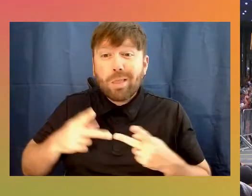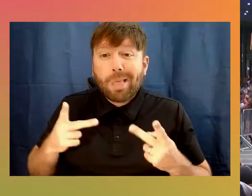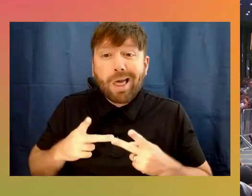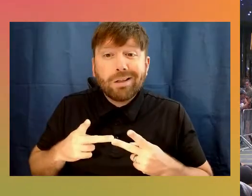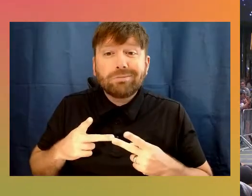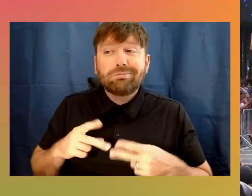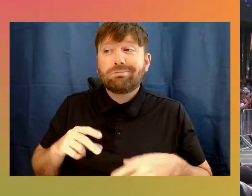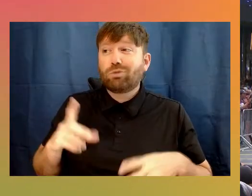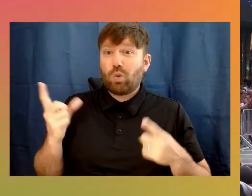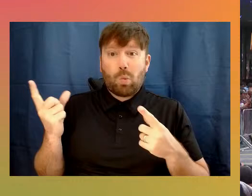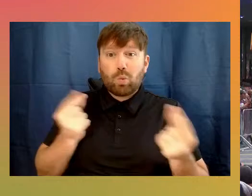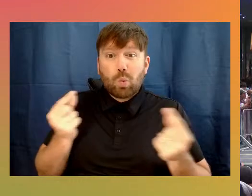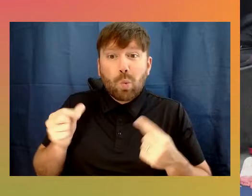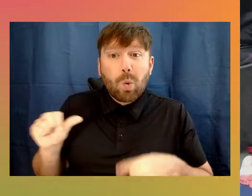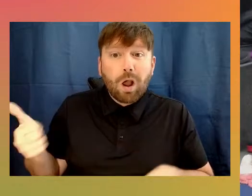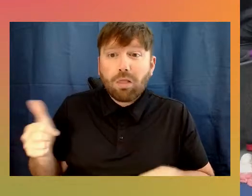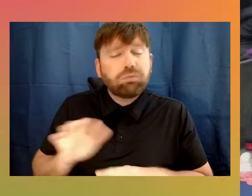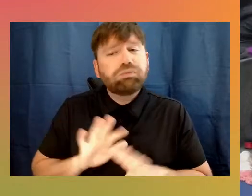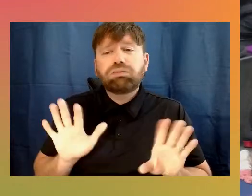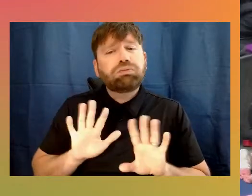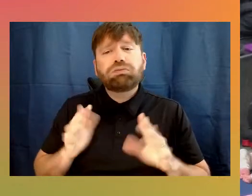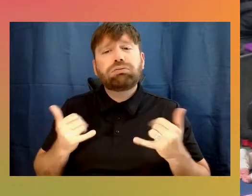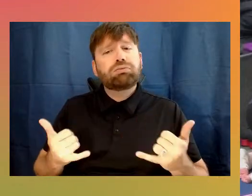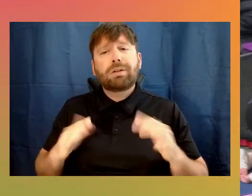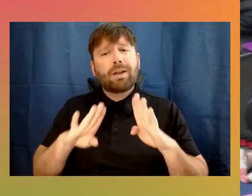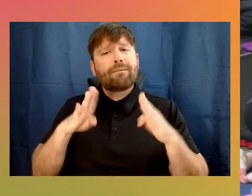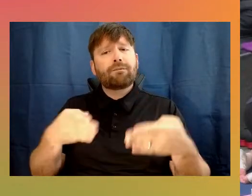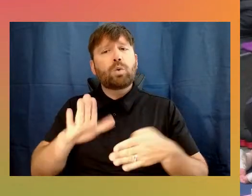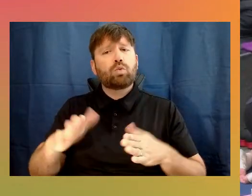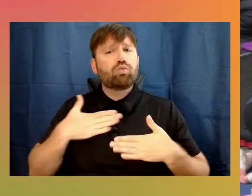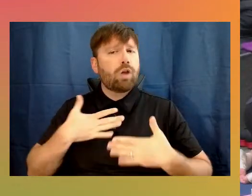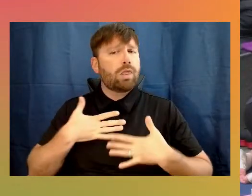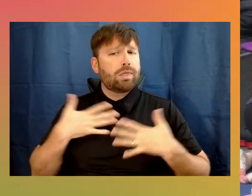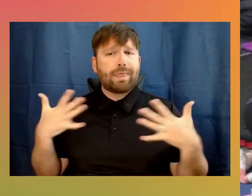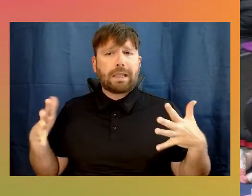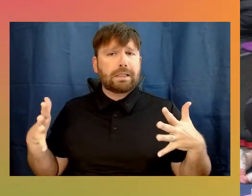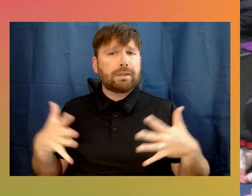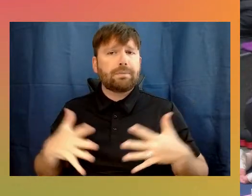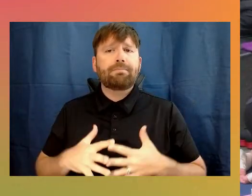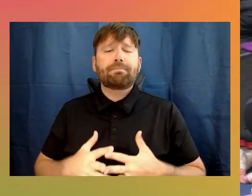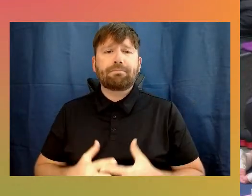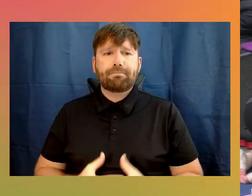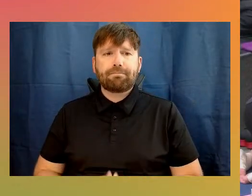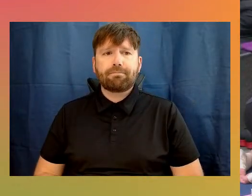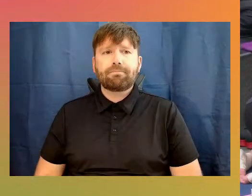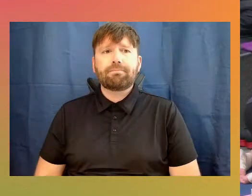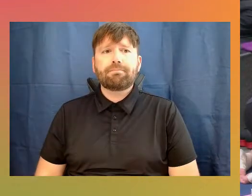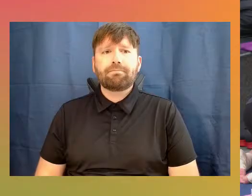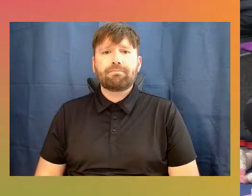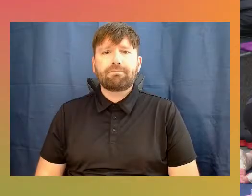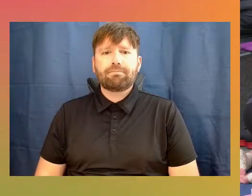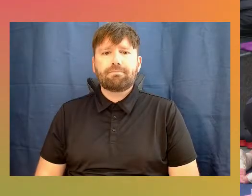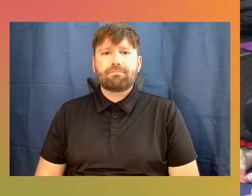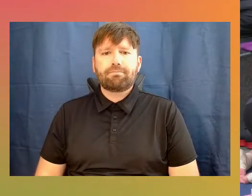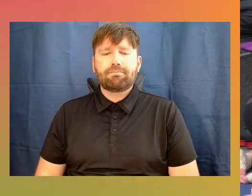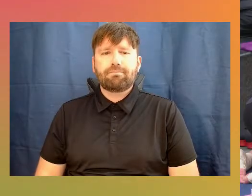THERE IS NOWHERE ELSE FOR YOU TO BE. THERE IS NOTHING ELSE FOR YOU TO